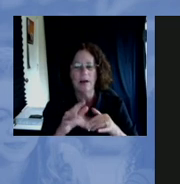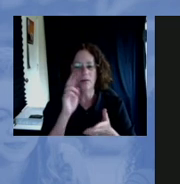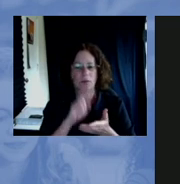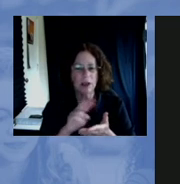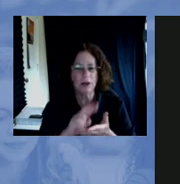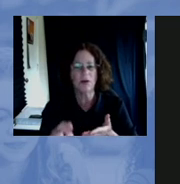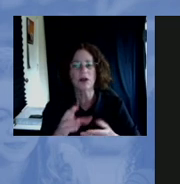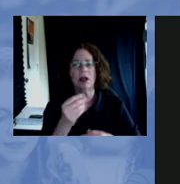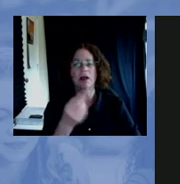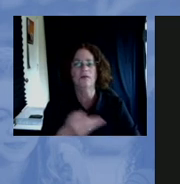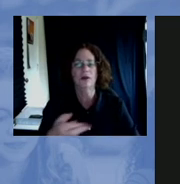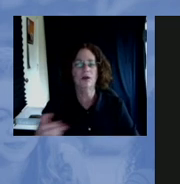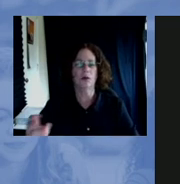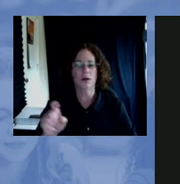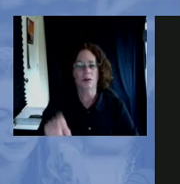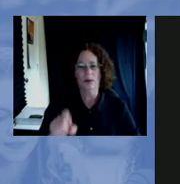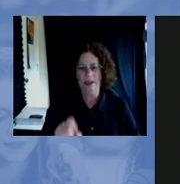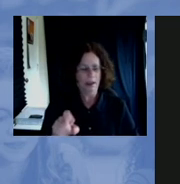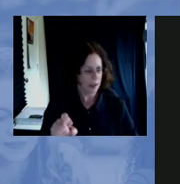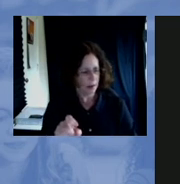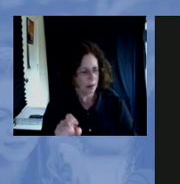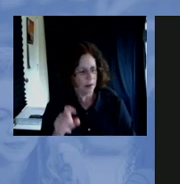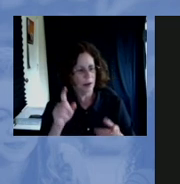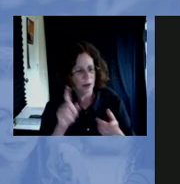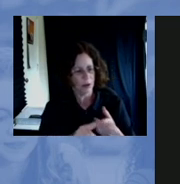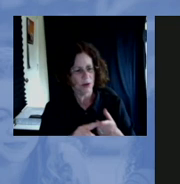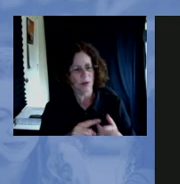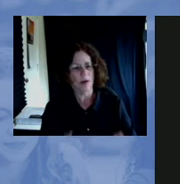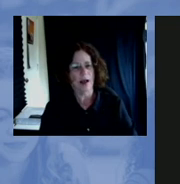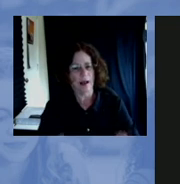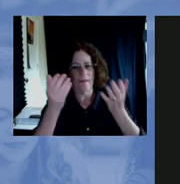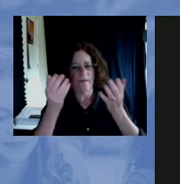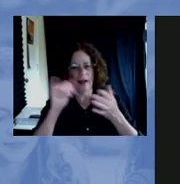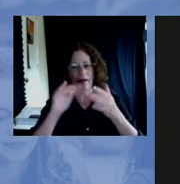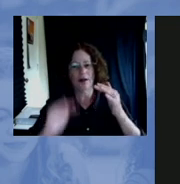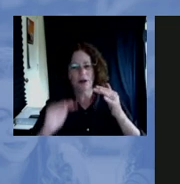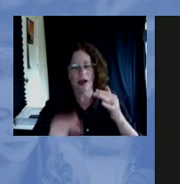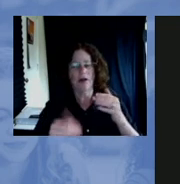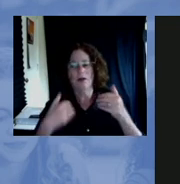WE WOULD NEED TO CATAPULT AND ELEVATE THAT CHILD TOWARDS MAXIMUM POTENTIAL.